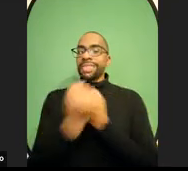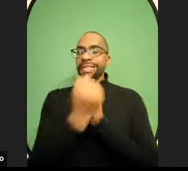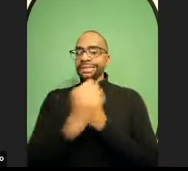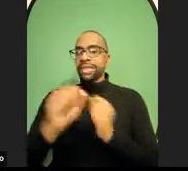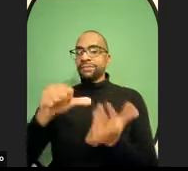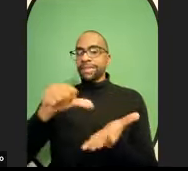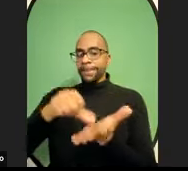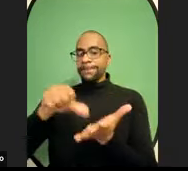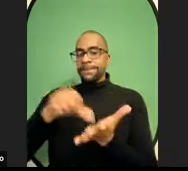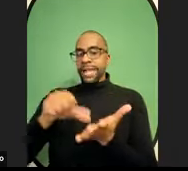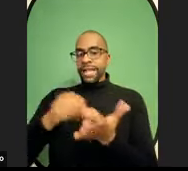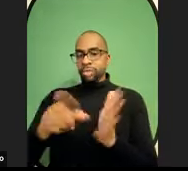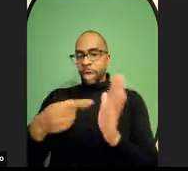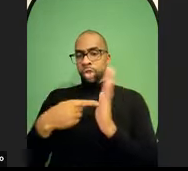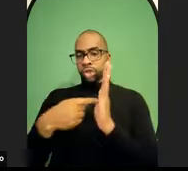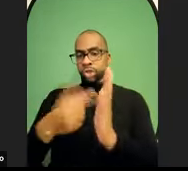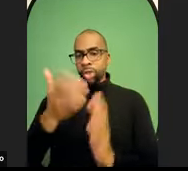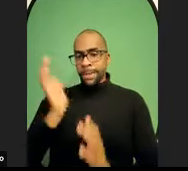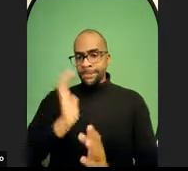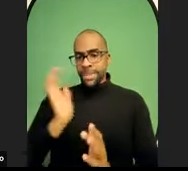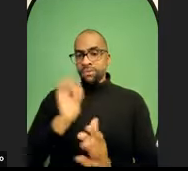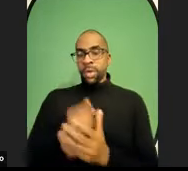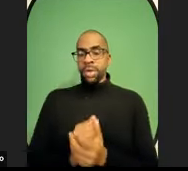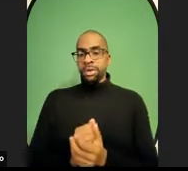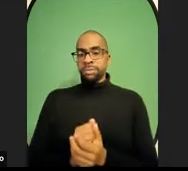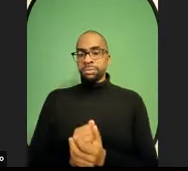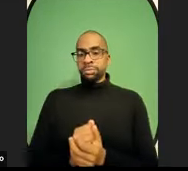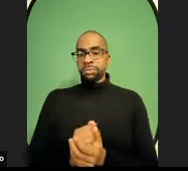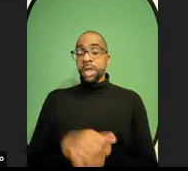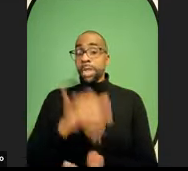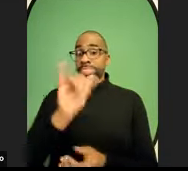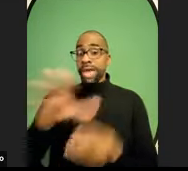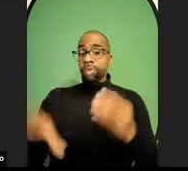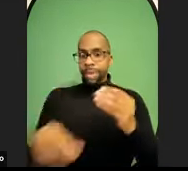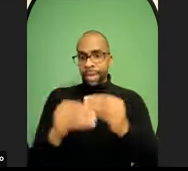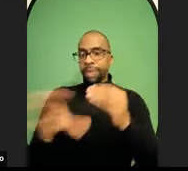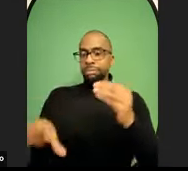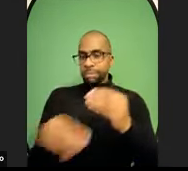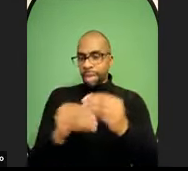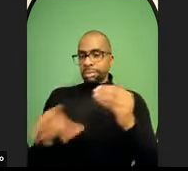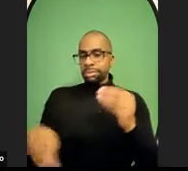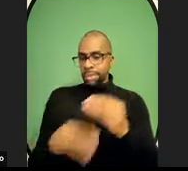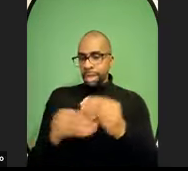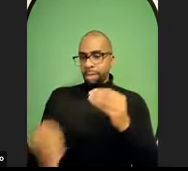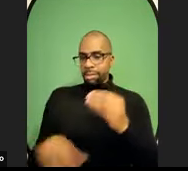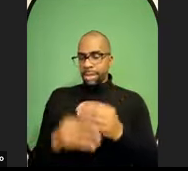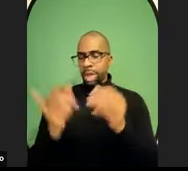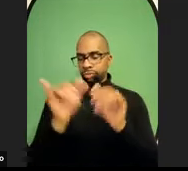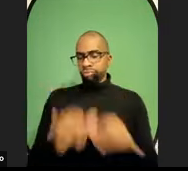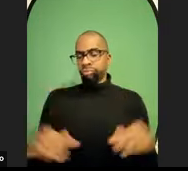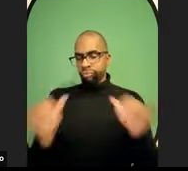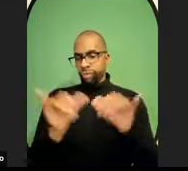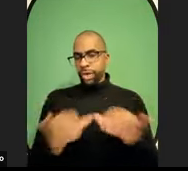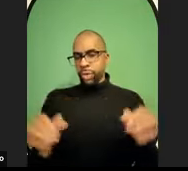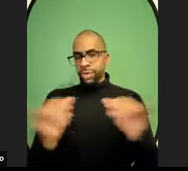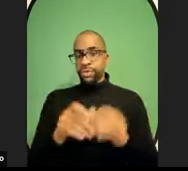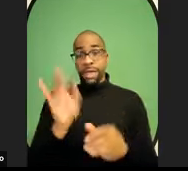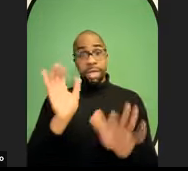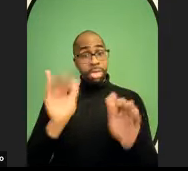the health and safety in our school the health and safety in our schools page that I shared and walk you all through that is updated regularly. And so that's going to have all